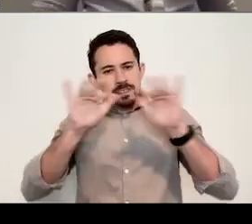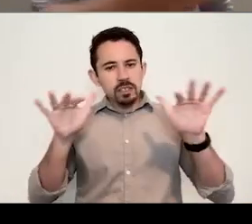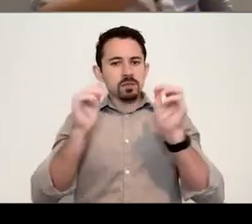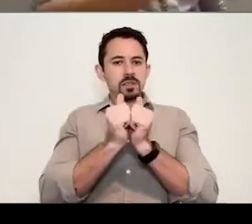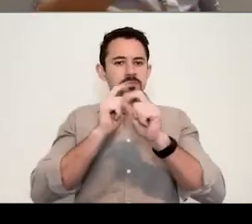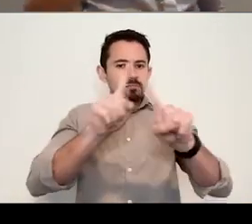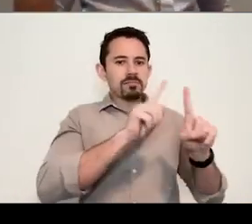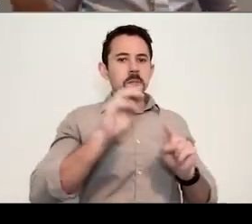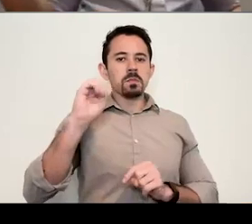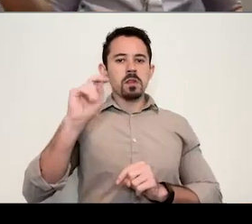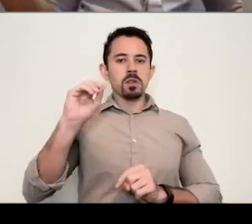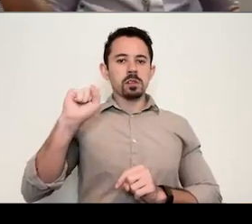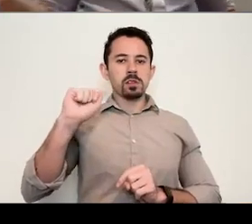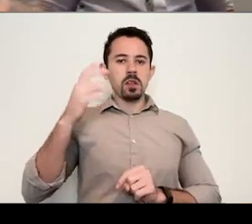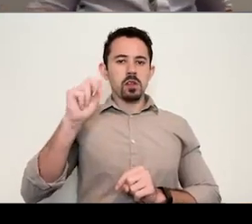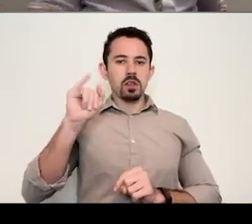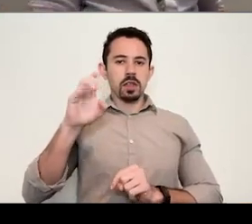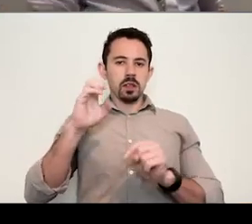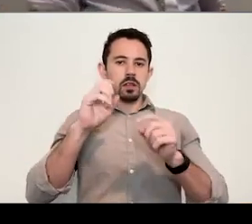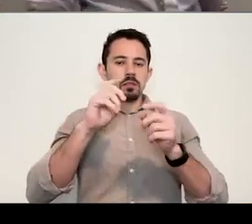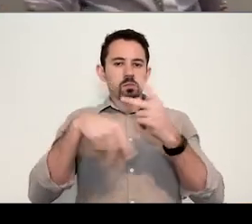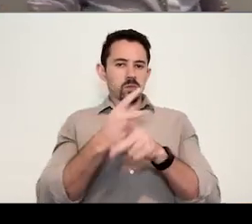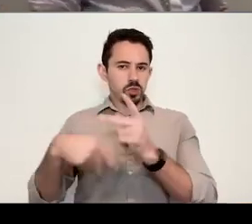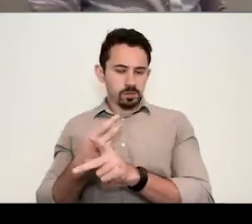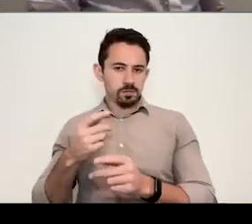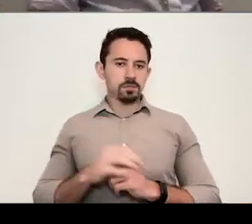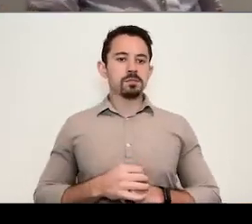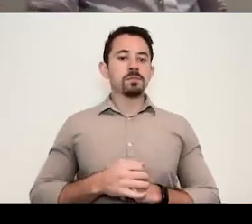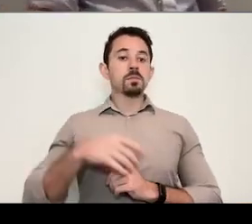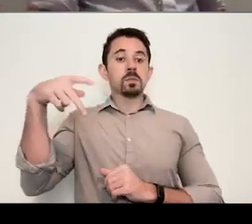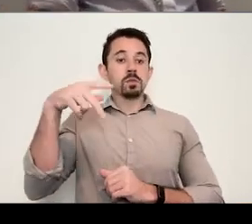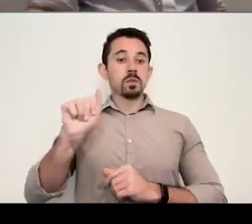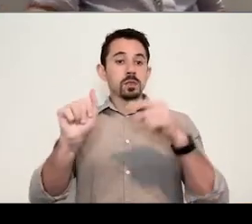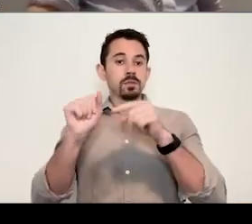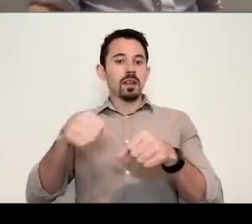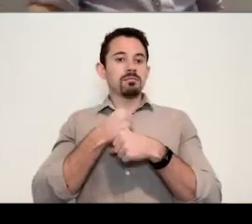with distinct monosaccharide compositions. P. aeruginosa can synthesize three distinct